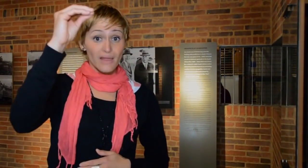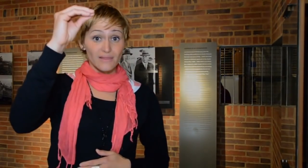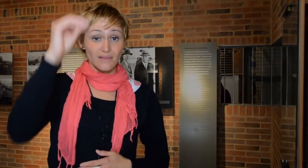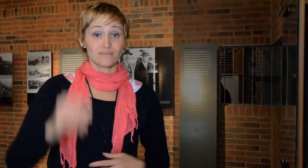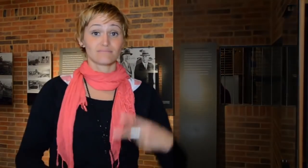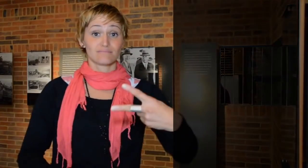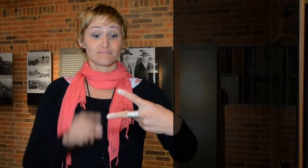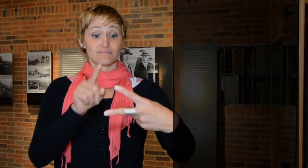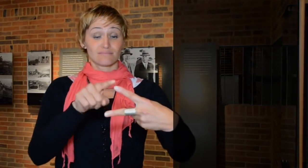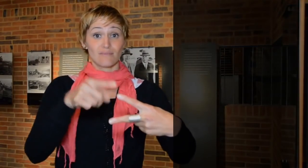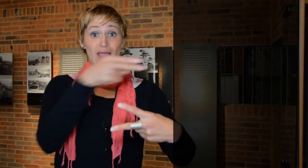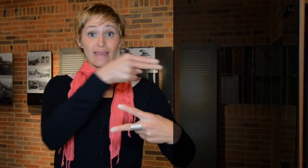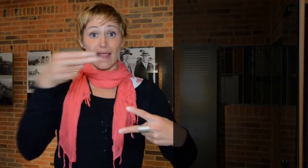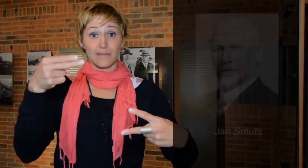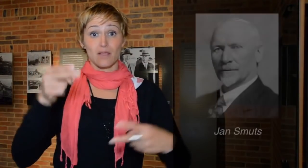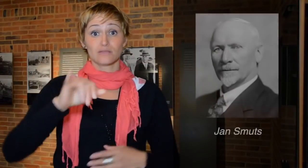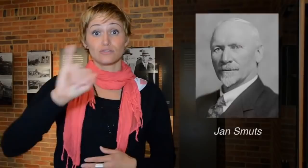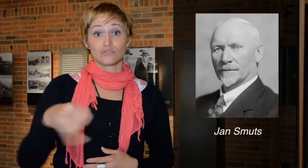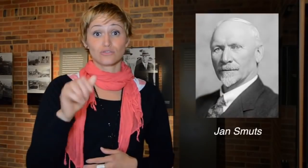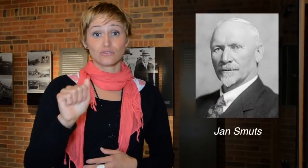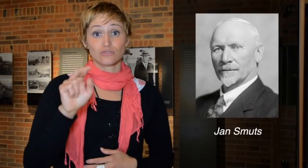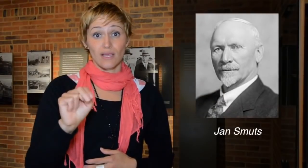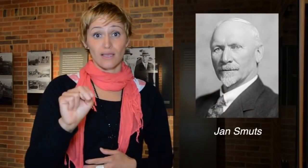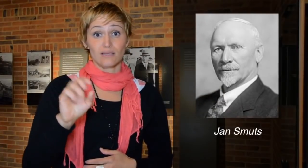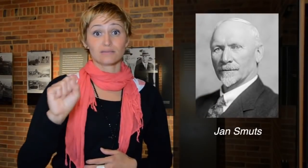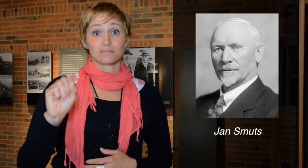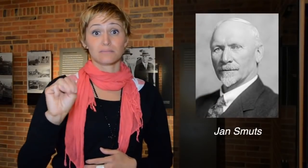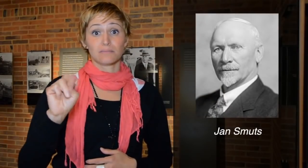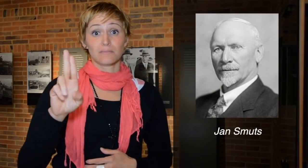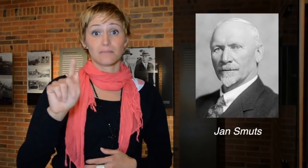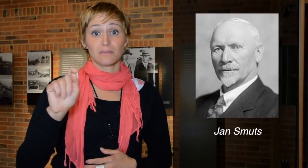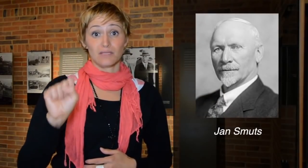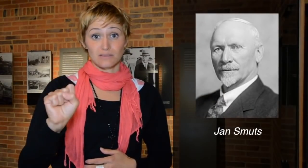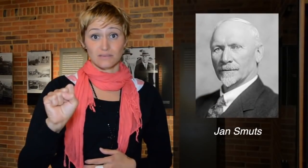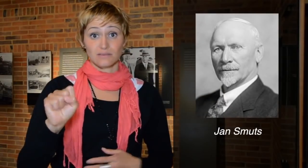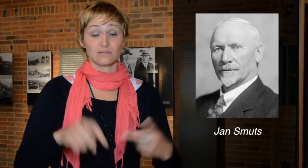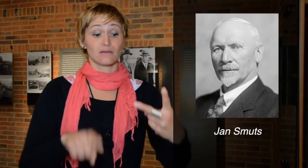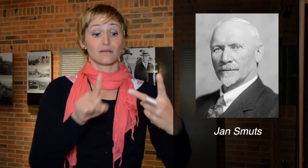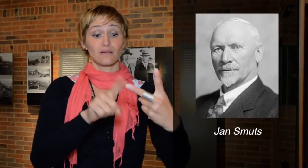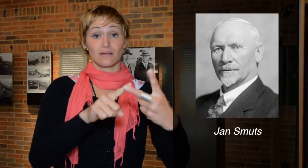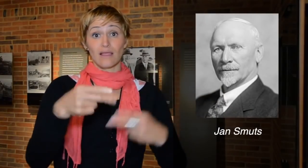Two men, Jan Smuts and J.B.M. Hertzog, both